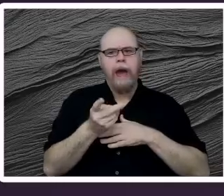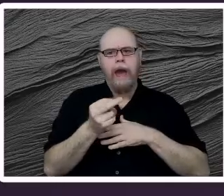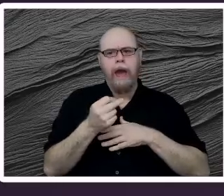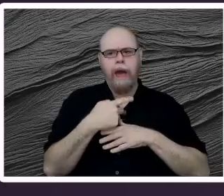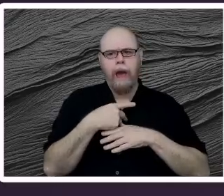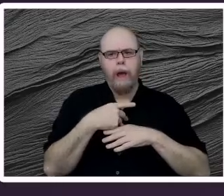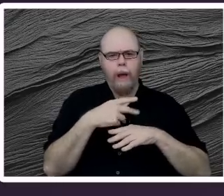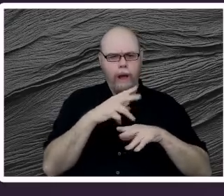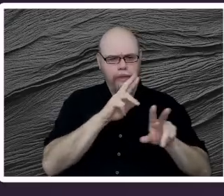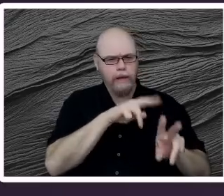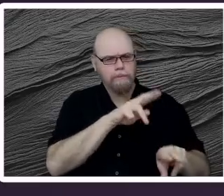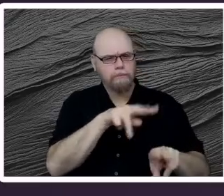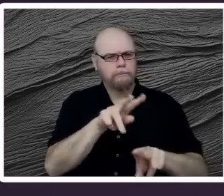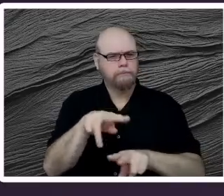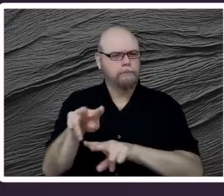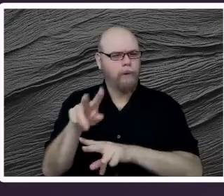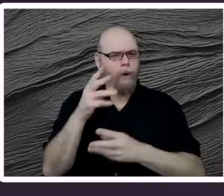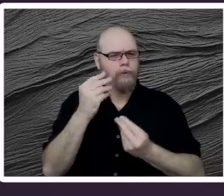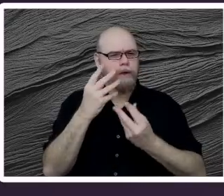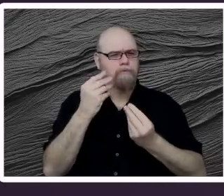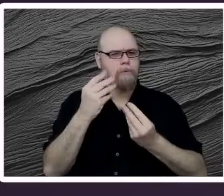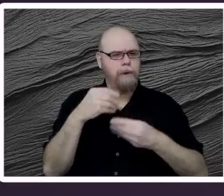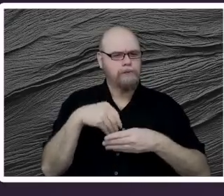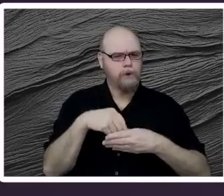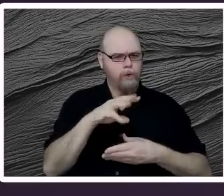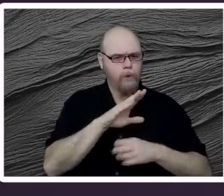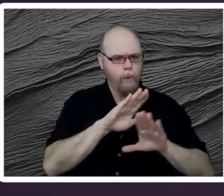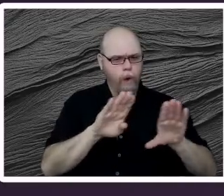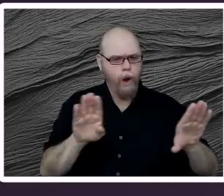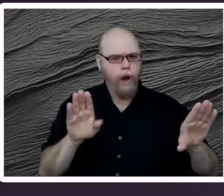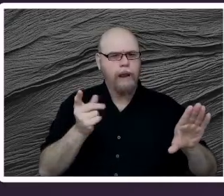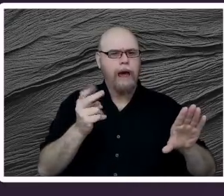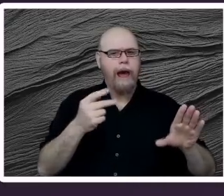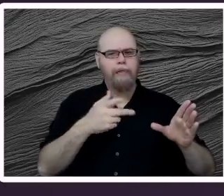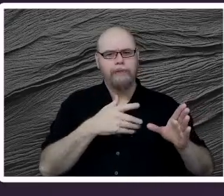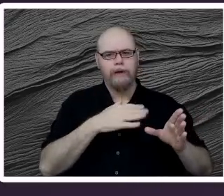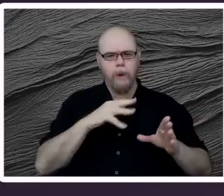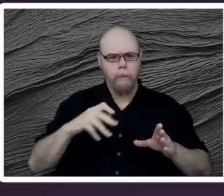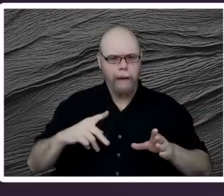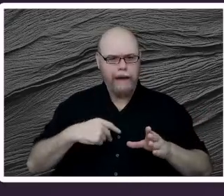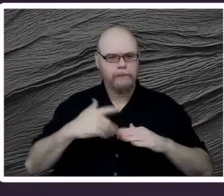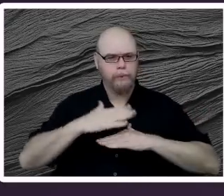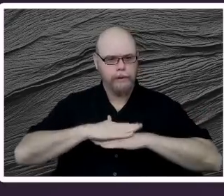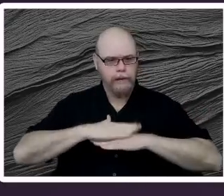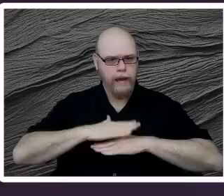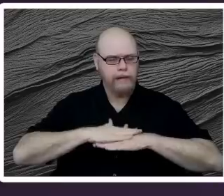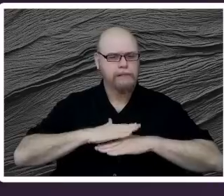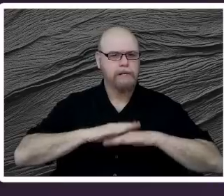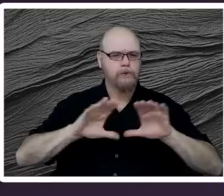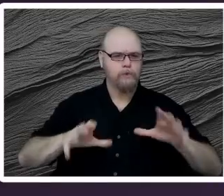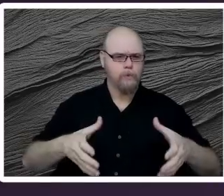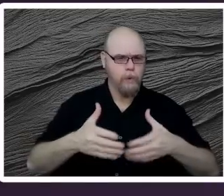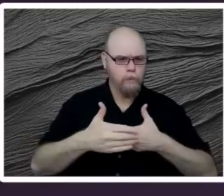the information. We would take -- they would take it back to their desk groupwork, really,